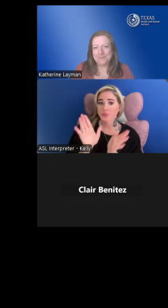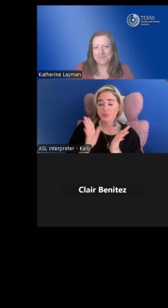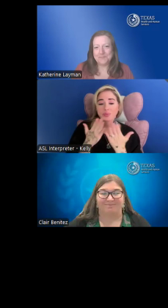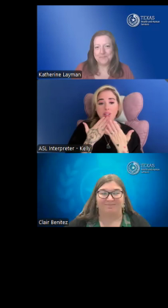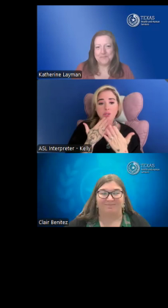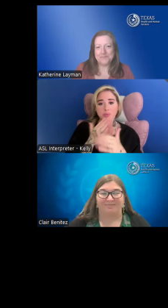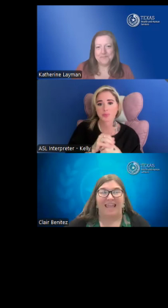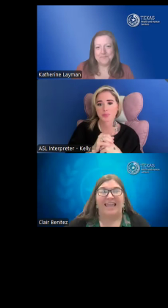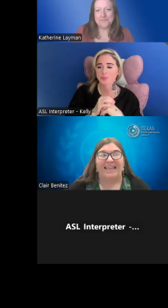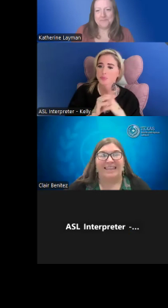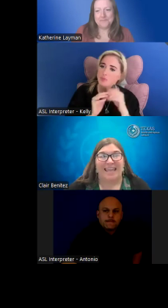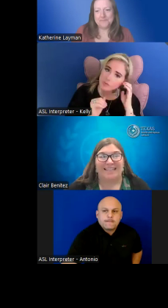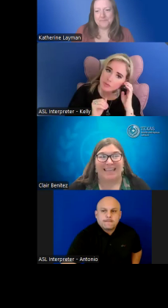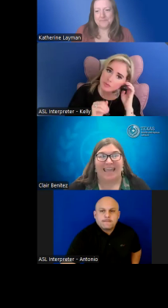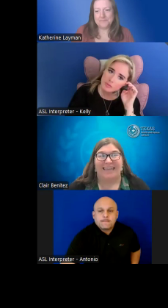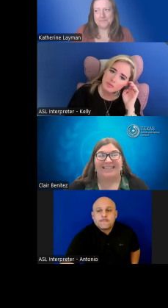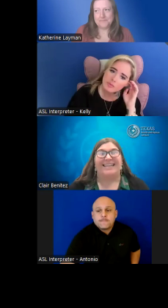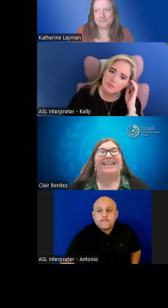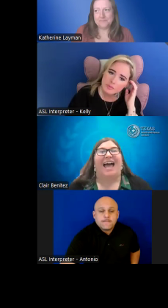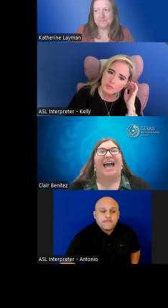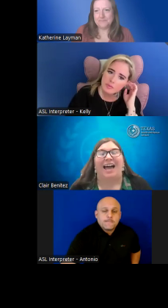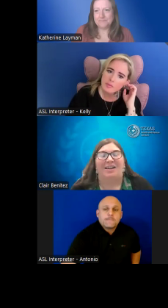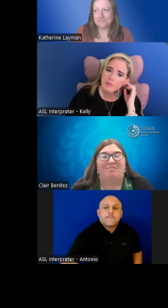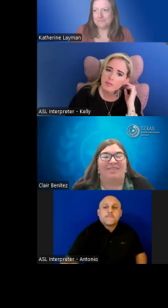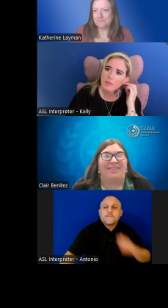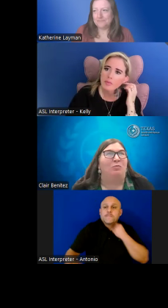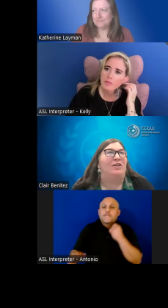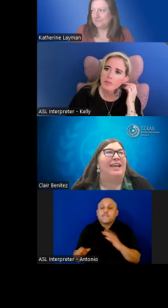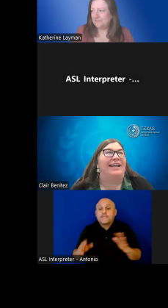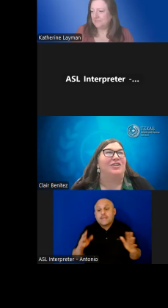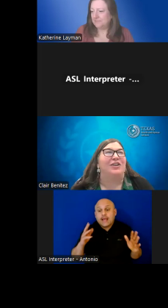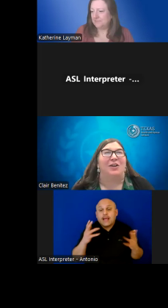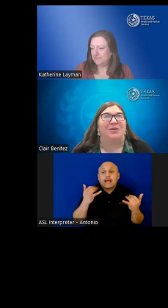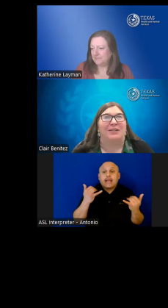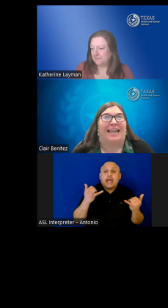That is all. Thank you.